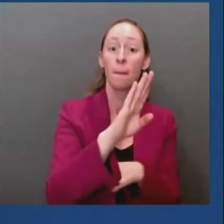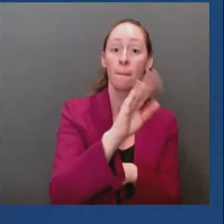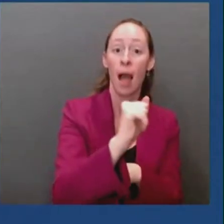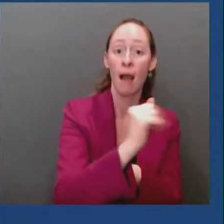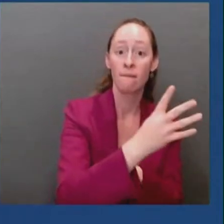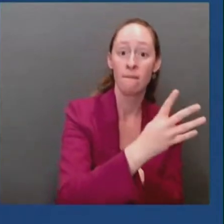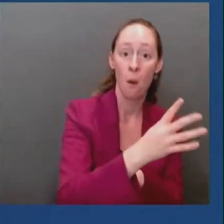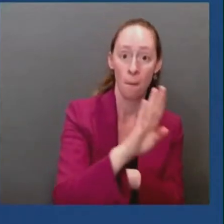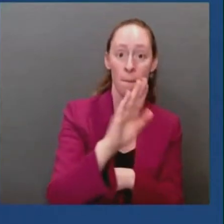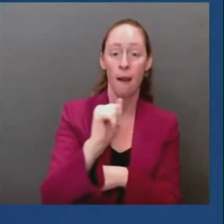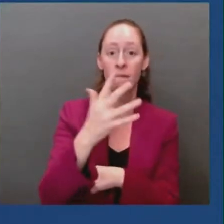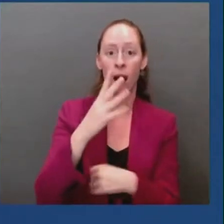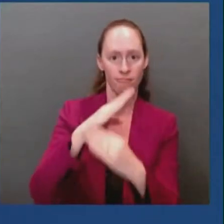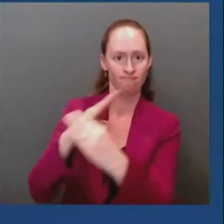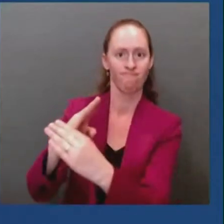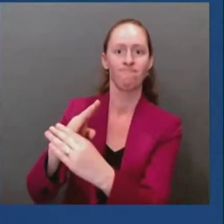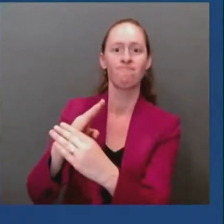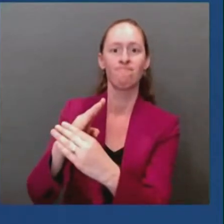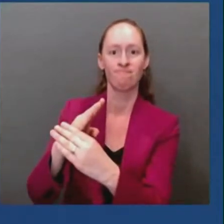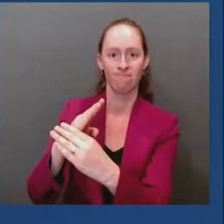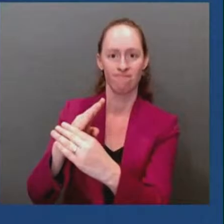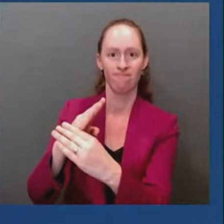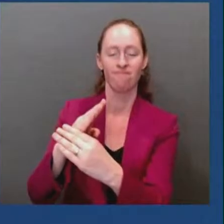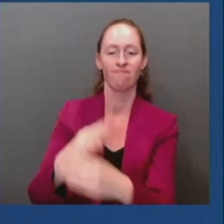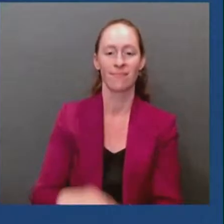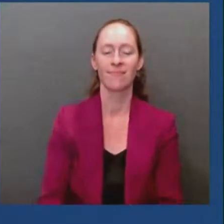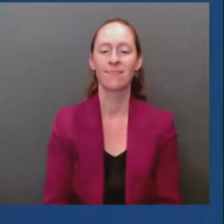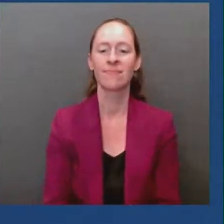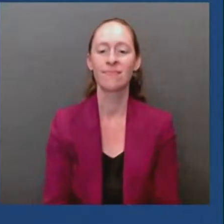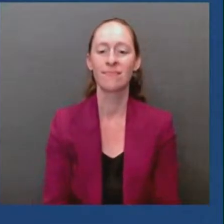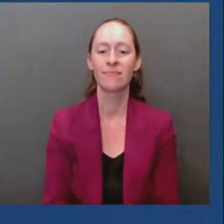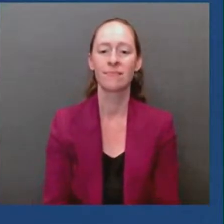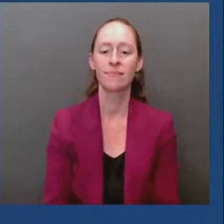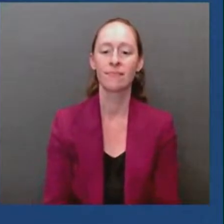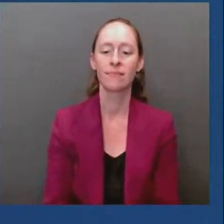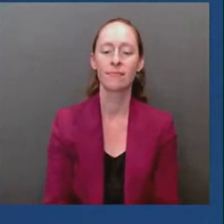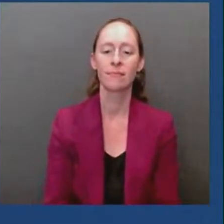PROTECTION AGAINST THE BA.5 VARIANT AS LABORATORY DATA